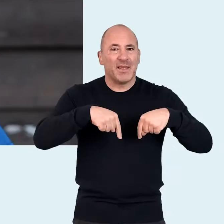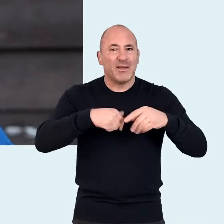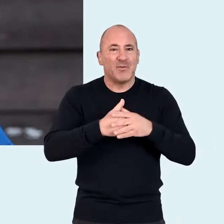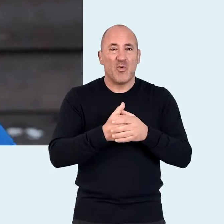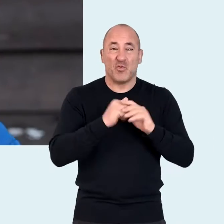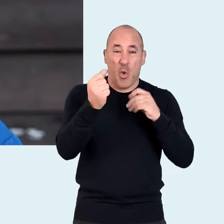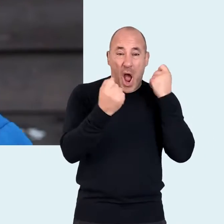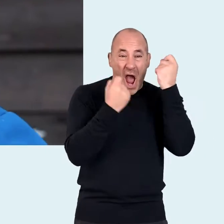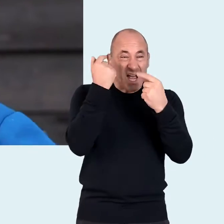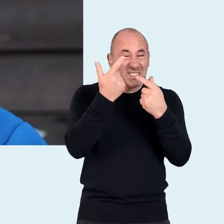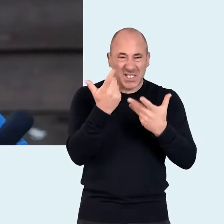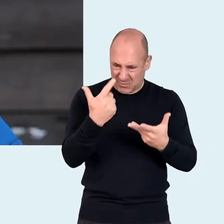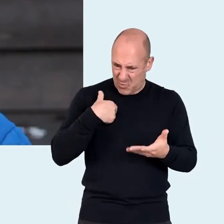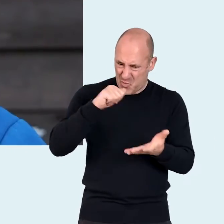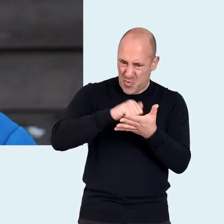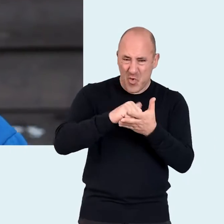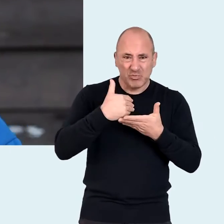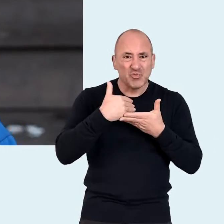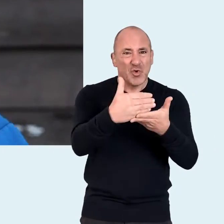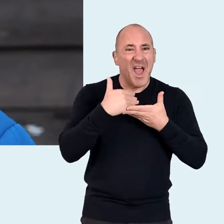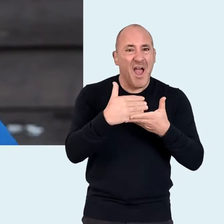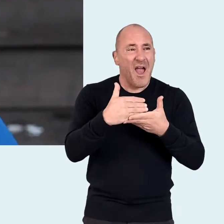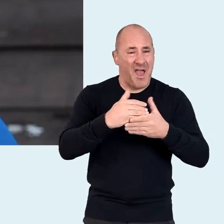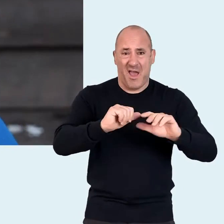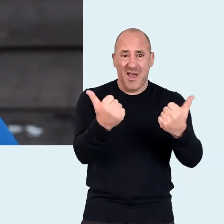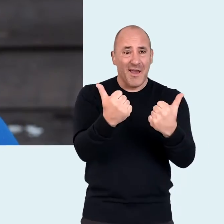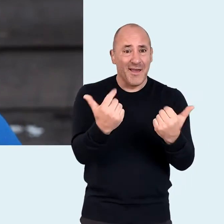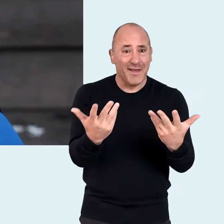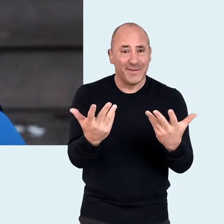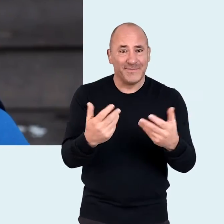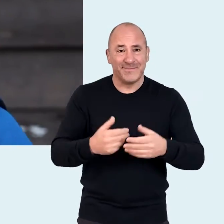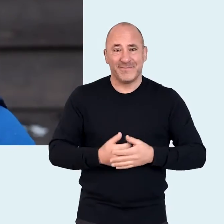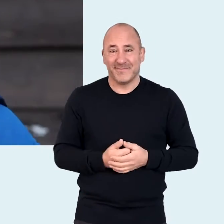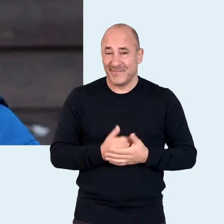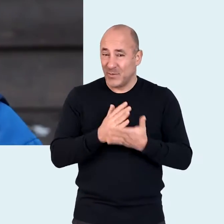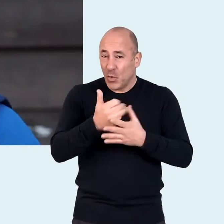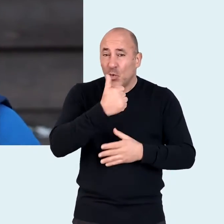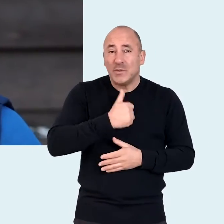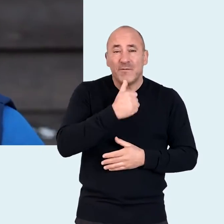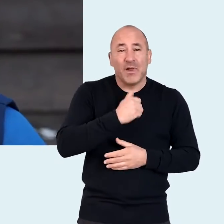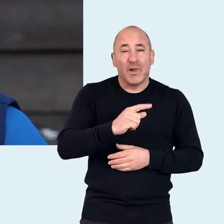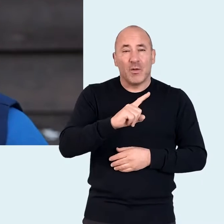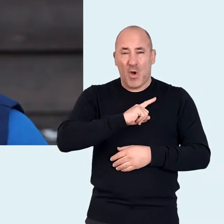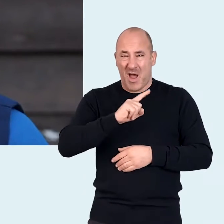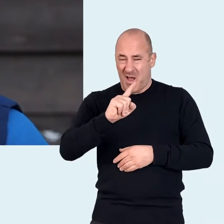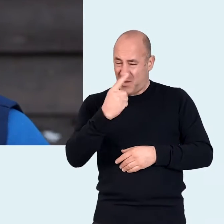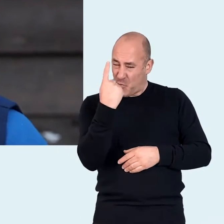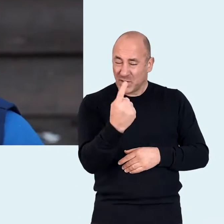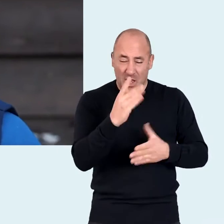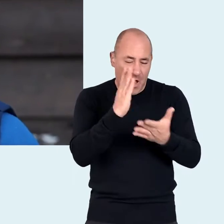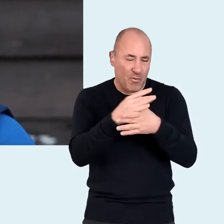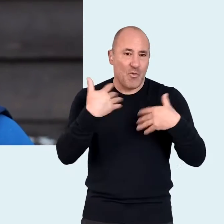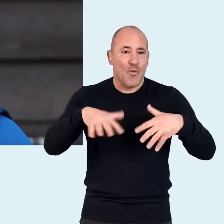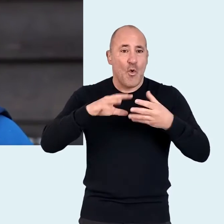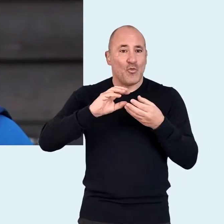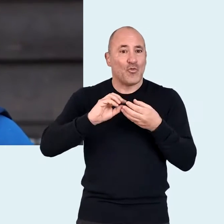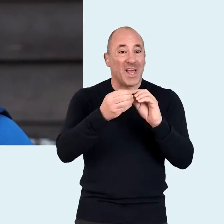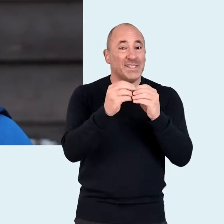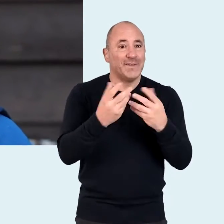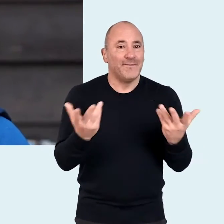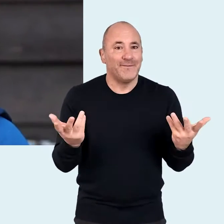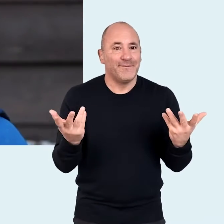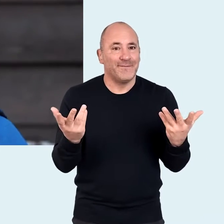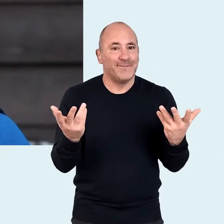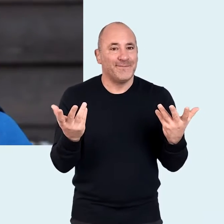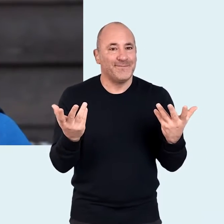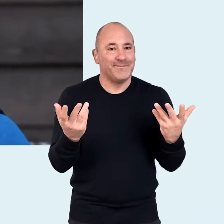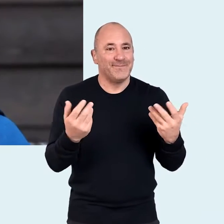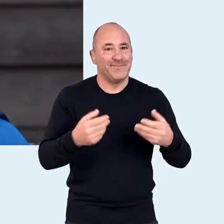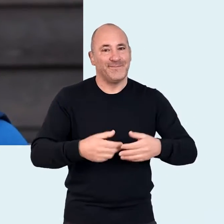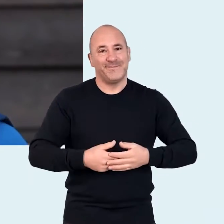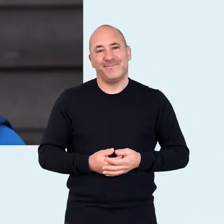or you're willing to share your other ideas. It's all really useful because you're very